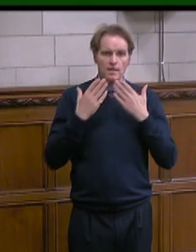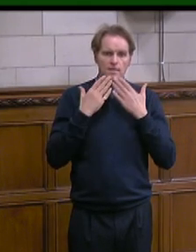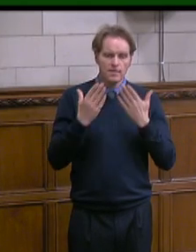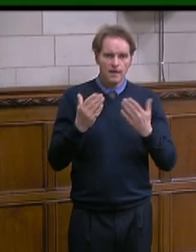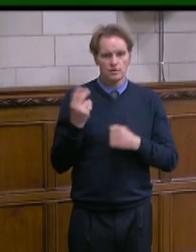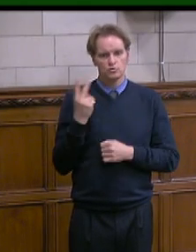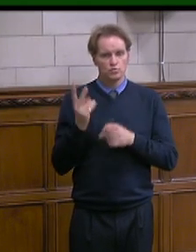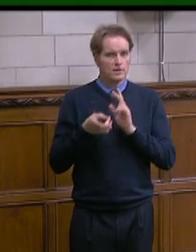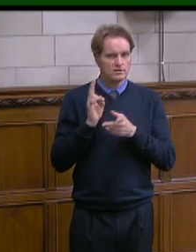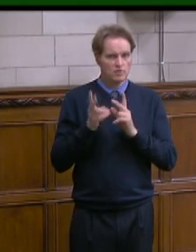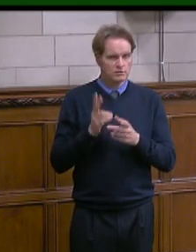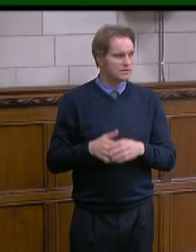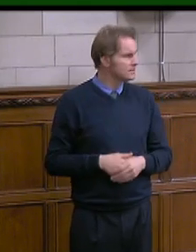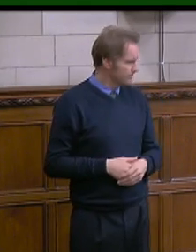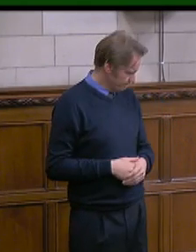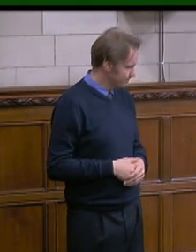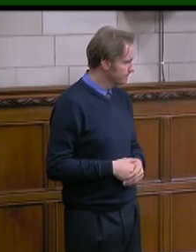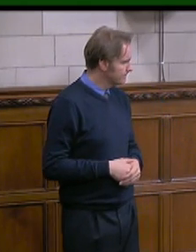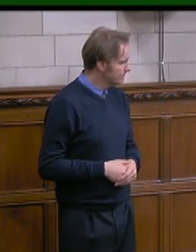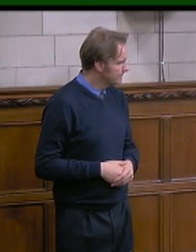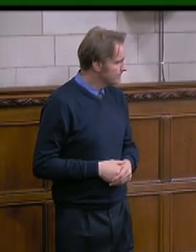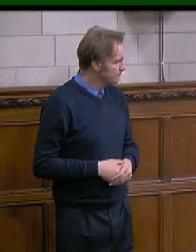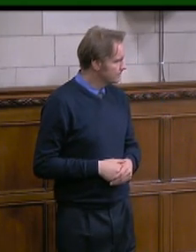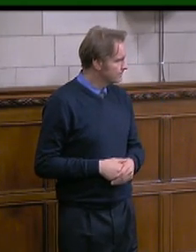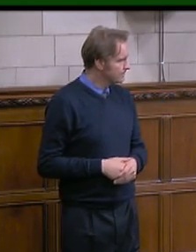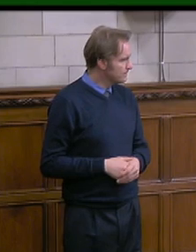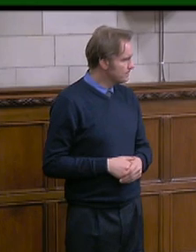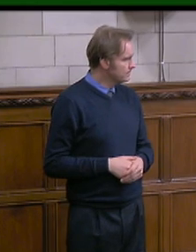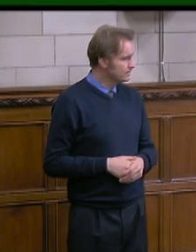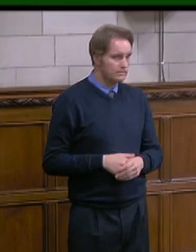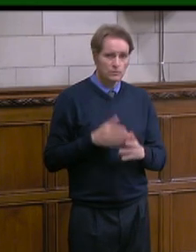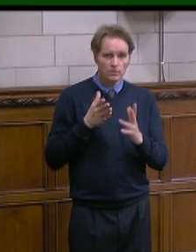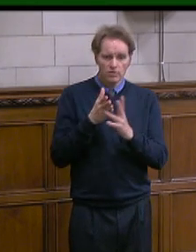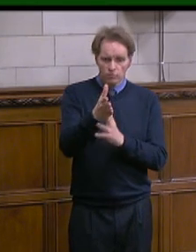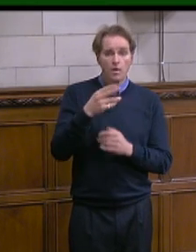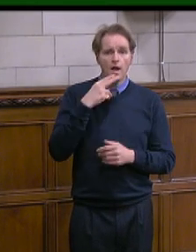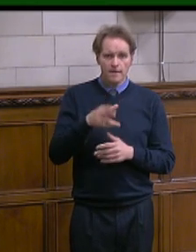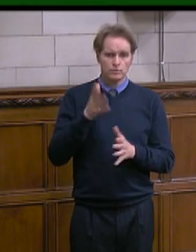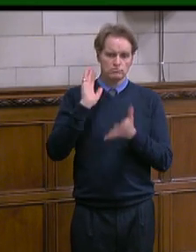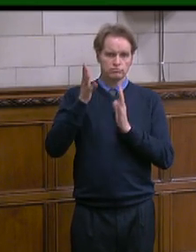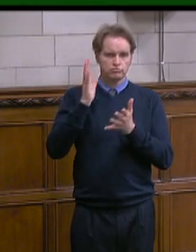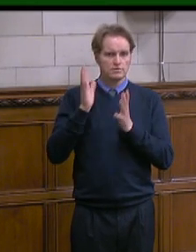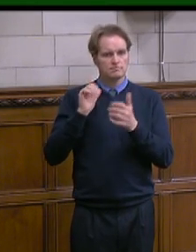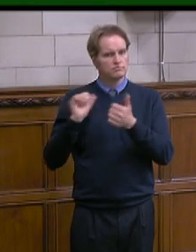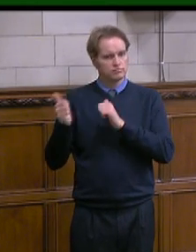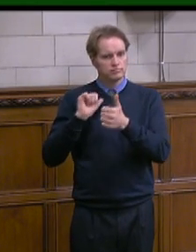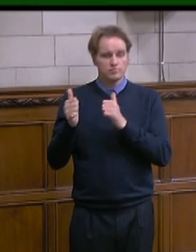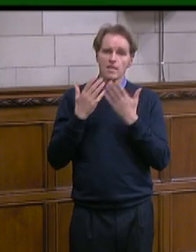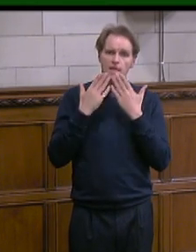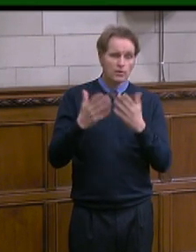the interpreters who have been translating this debate into BSL, the people who have